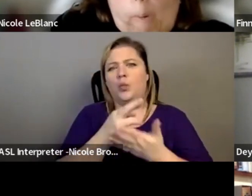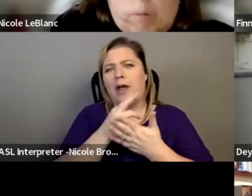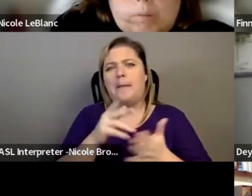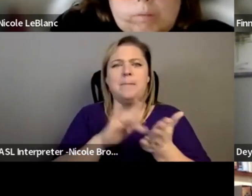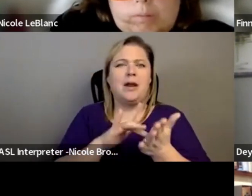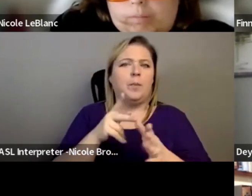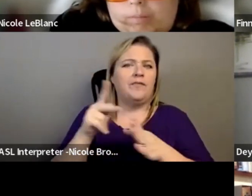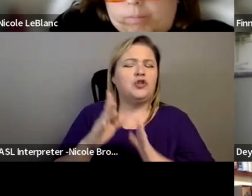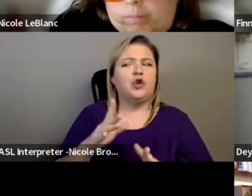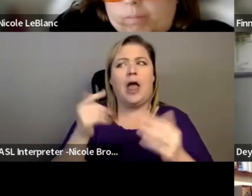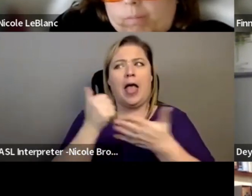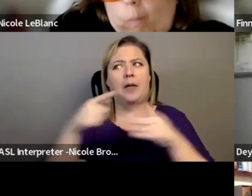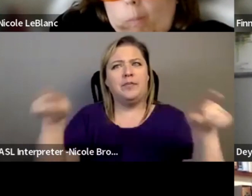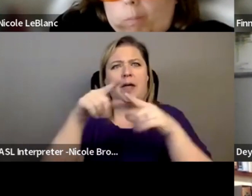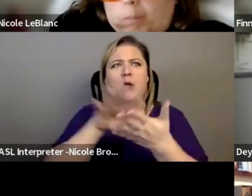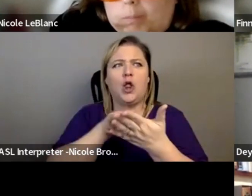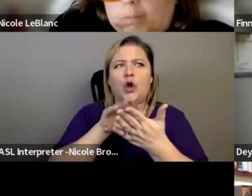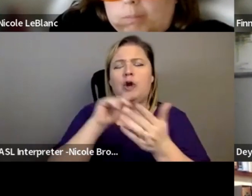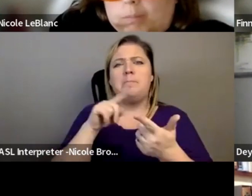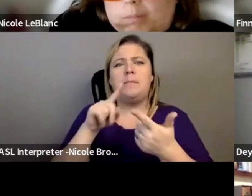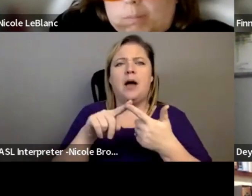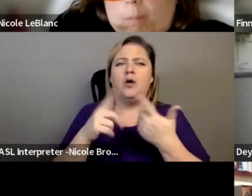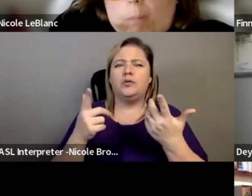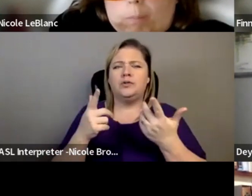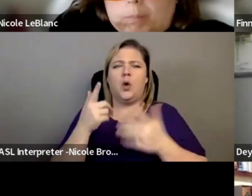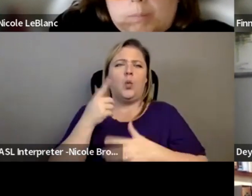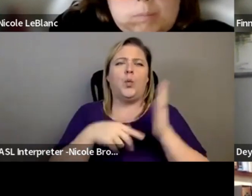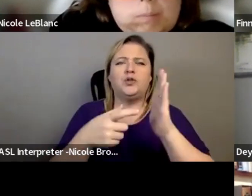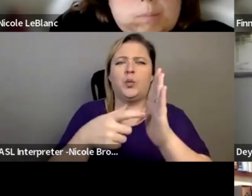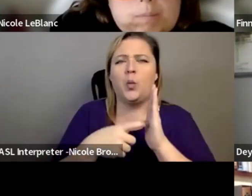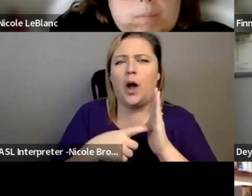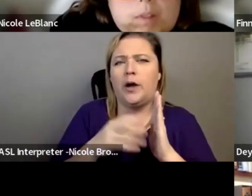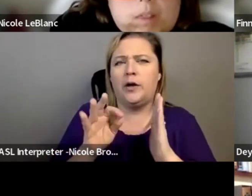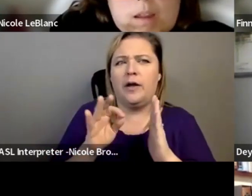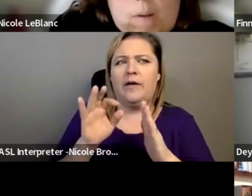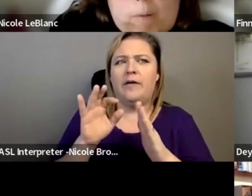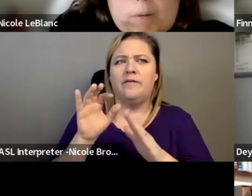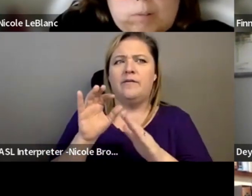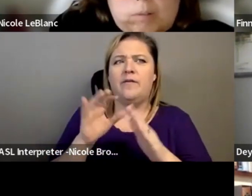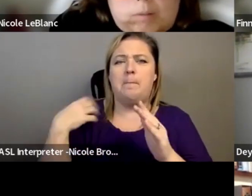about what what is required of employers with regard to